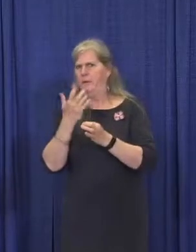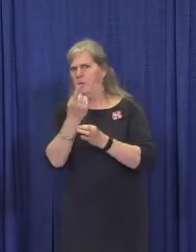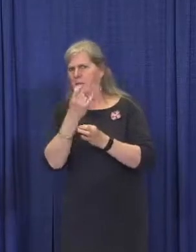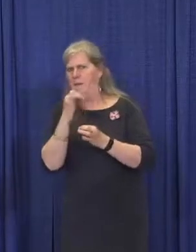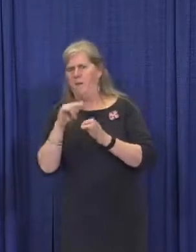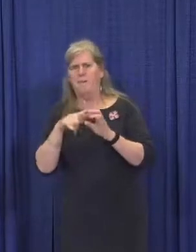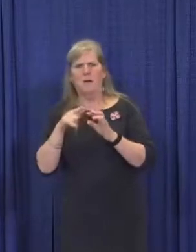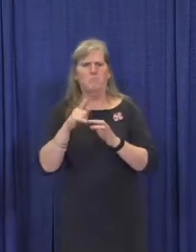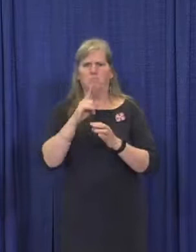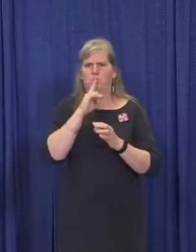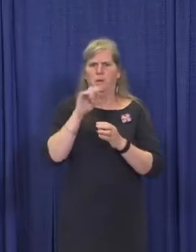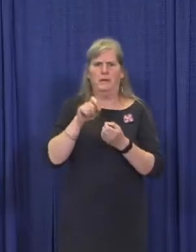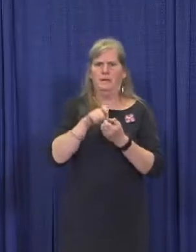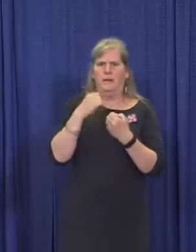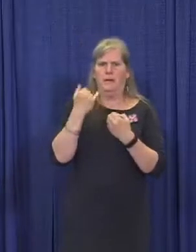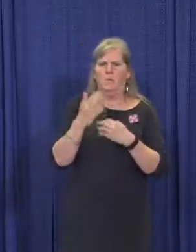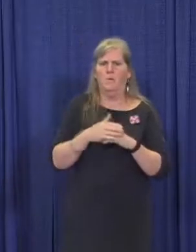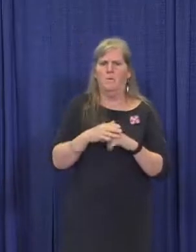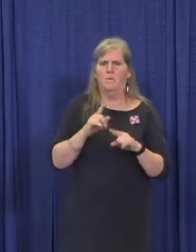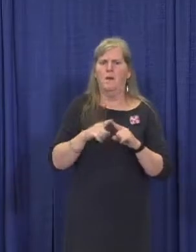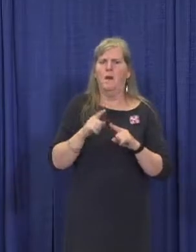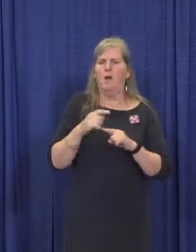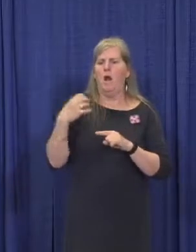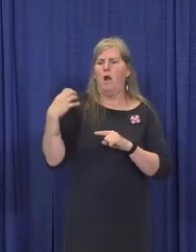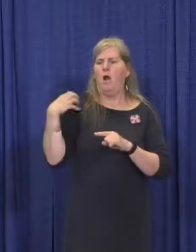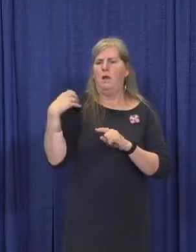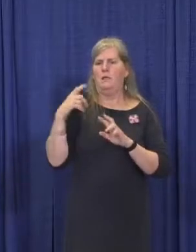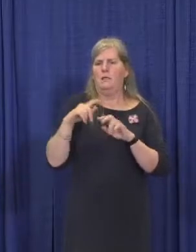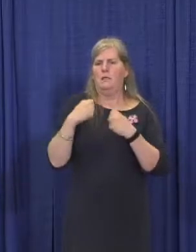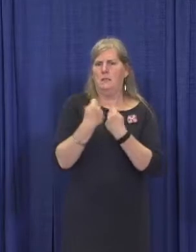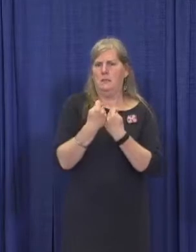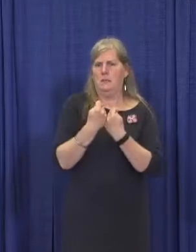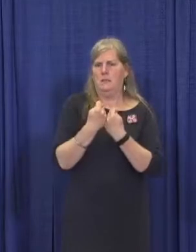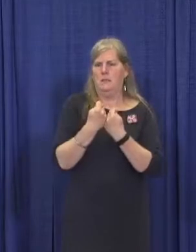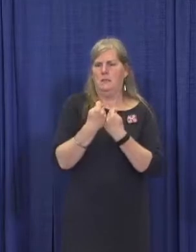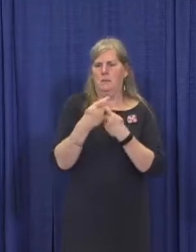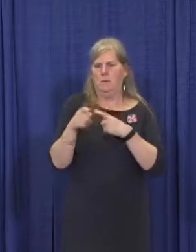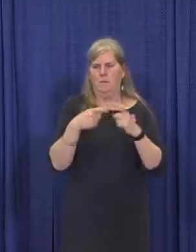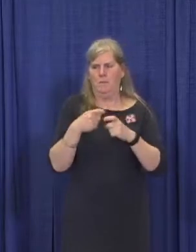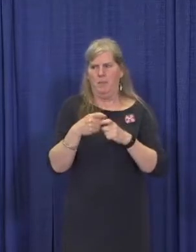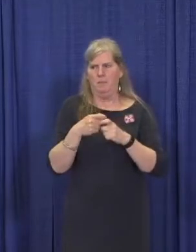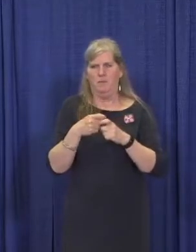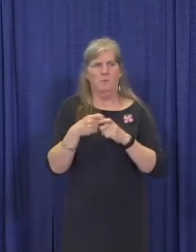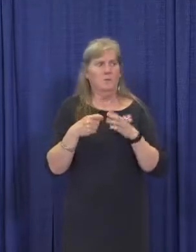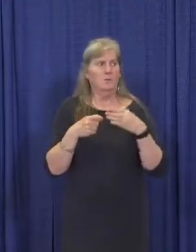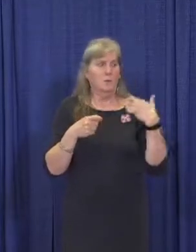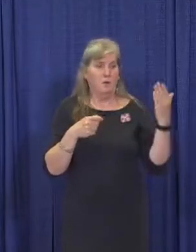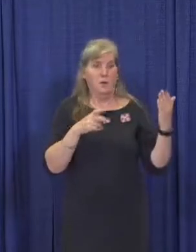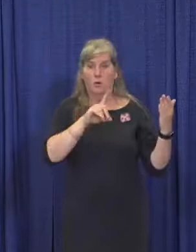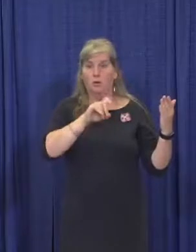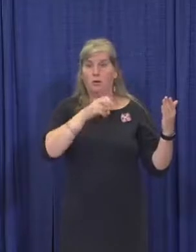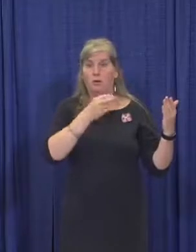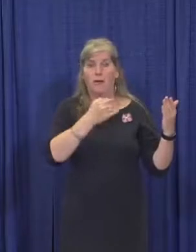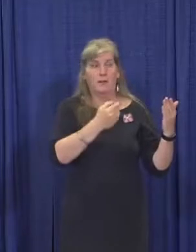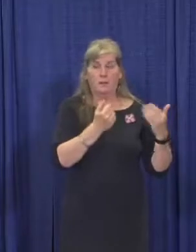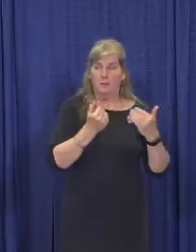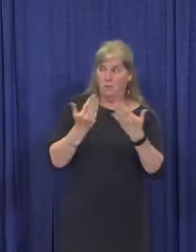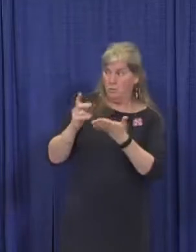that's what you are looking for but we're making sure the enforcement is the control peace. Doctor Hanley can give us